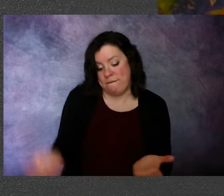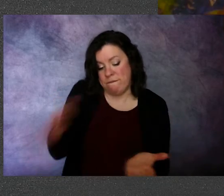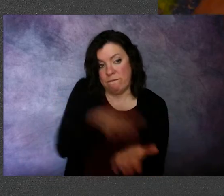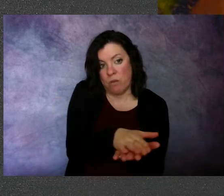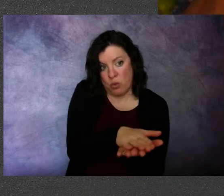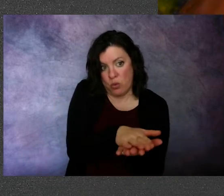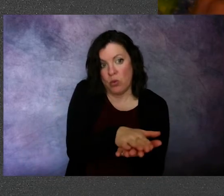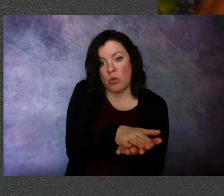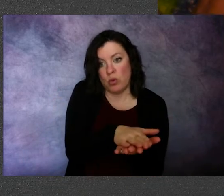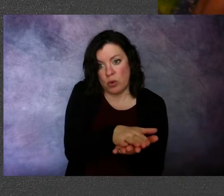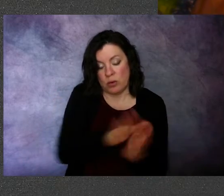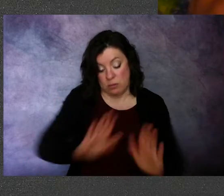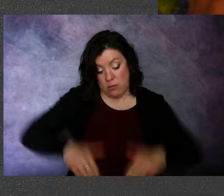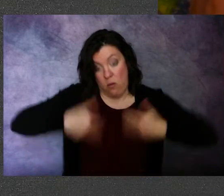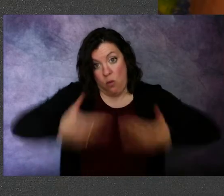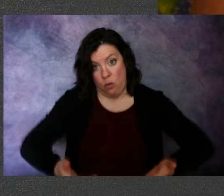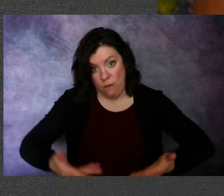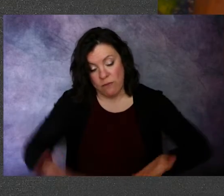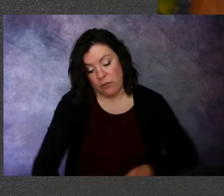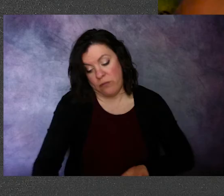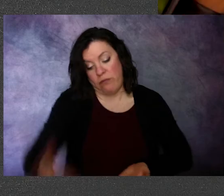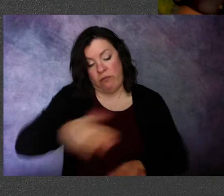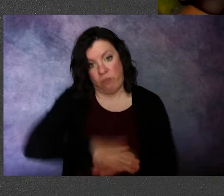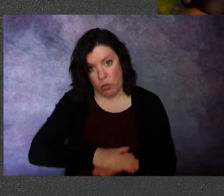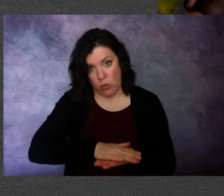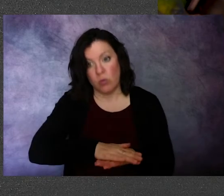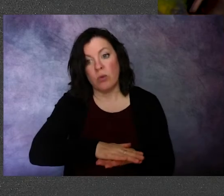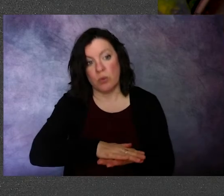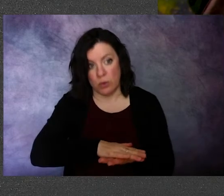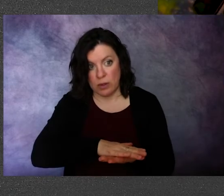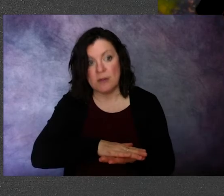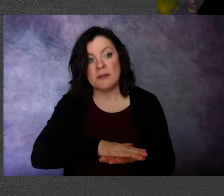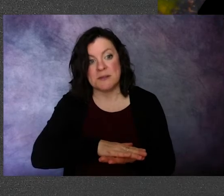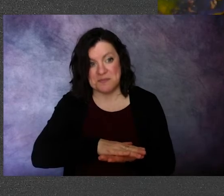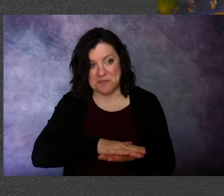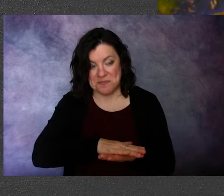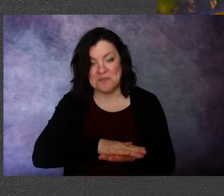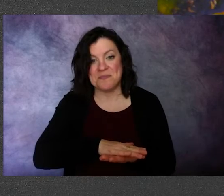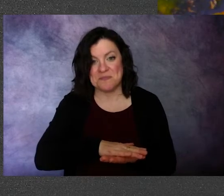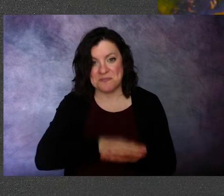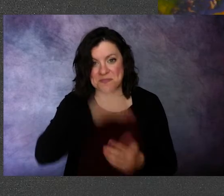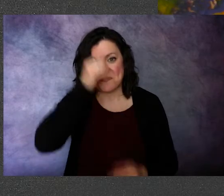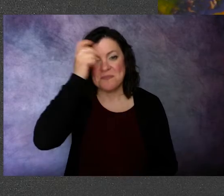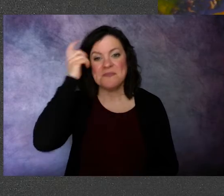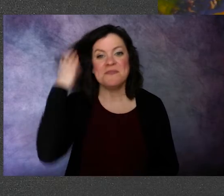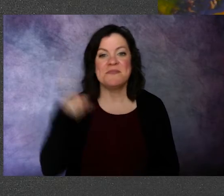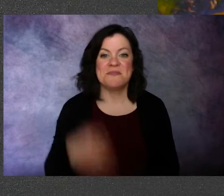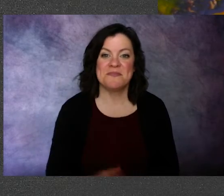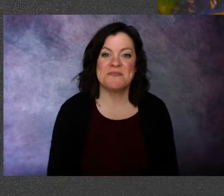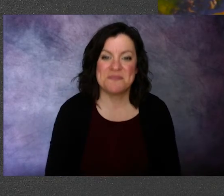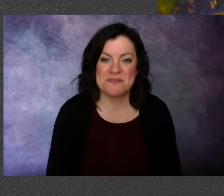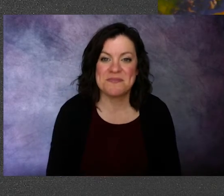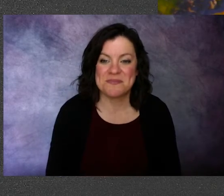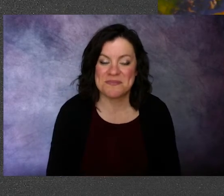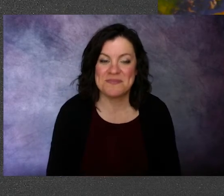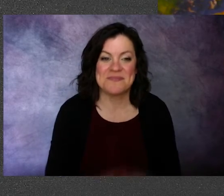We're gonna fold this in half, so I'm gonna bring the bottom to meet the top. Edges are all lined up.